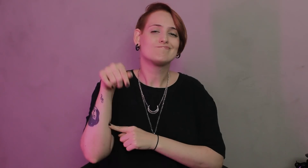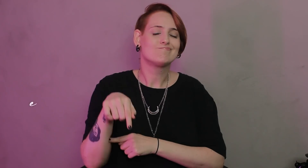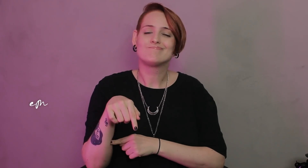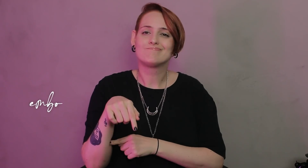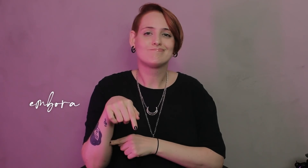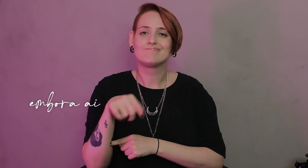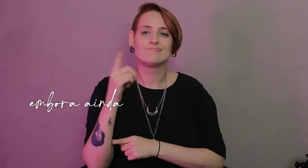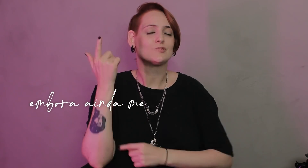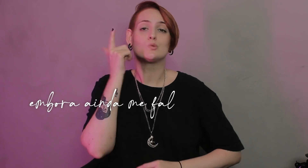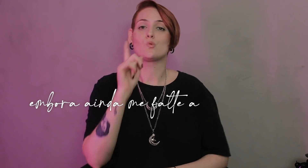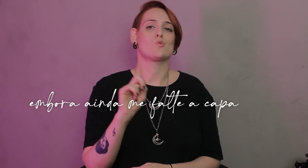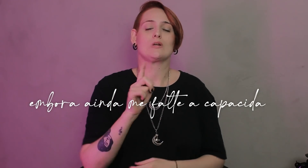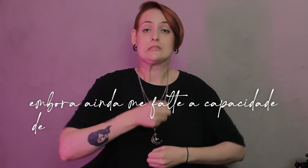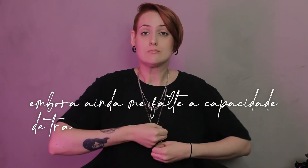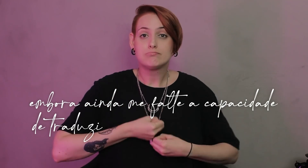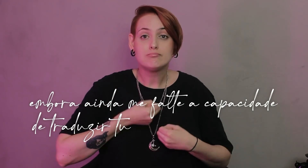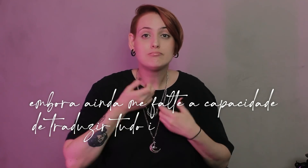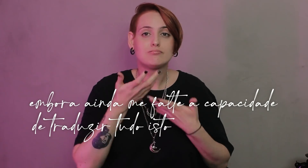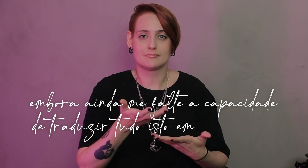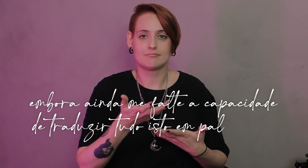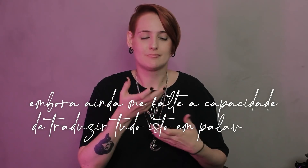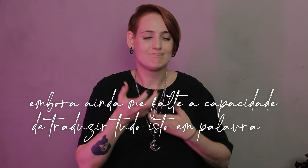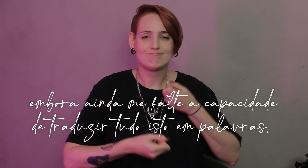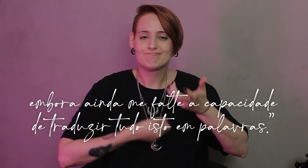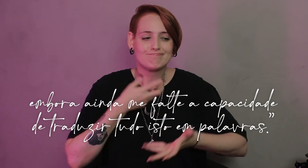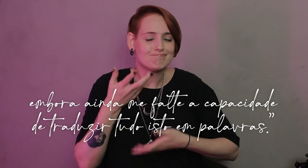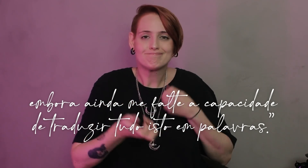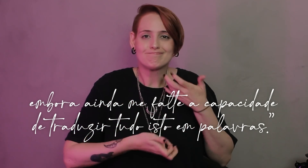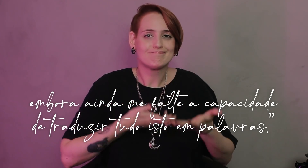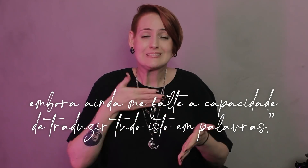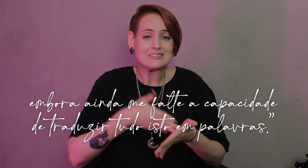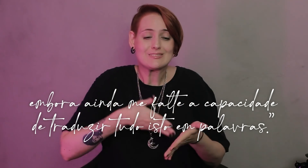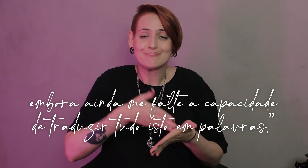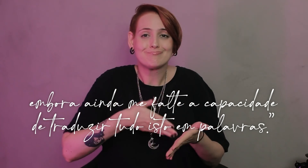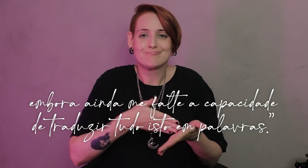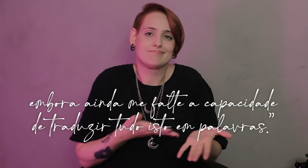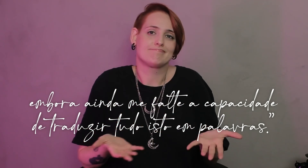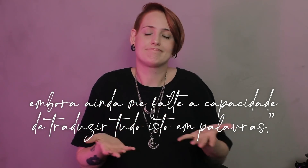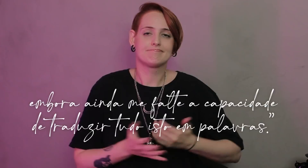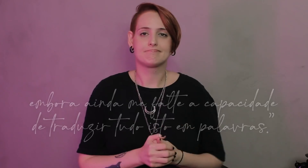although I still lack the ability to translate all this into words.”